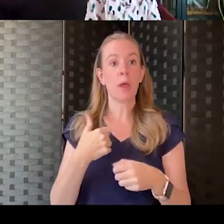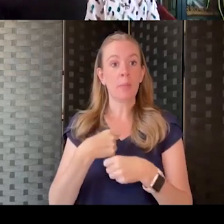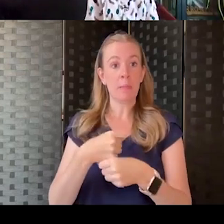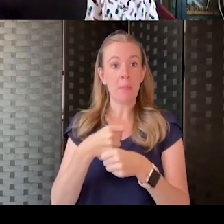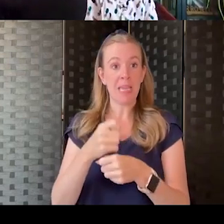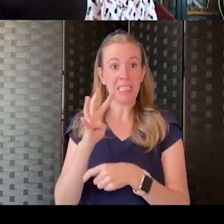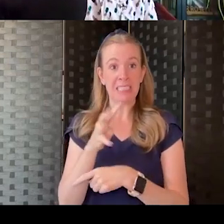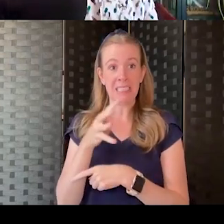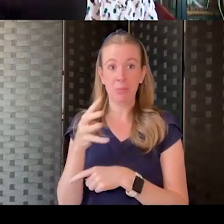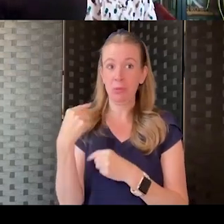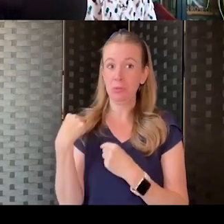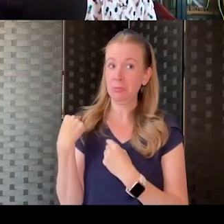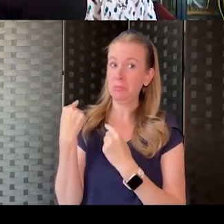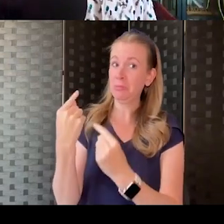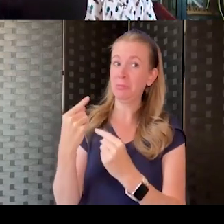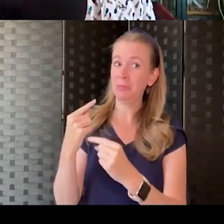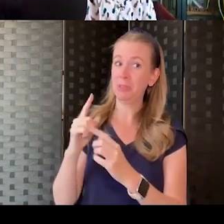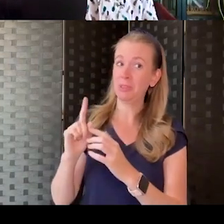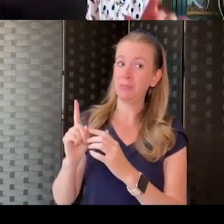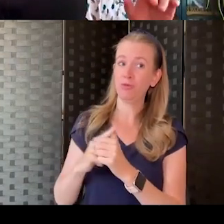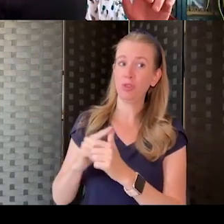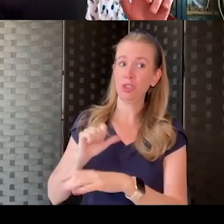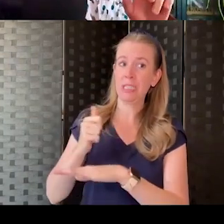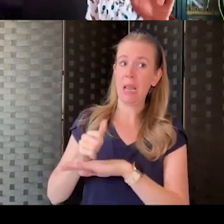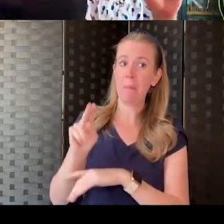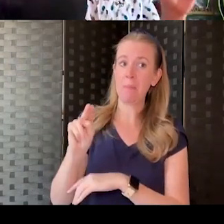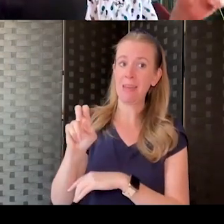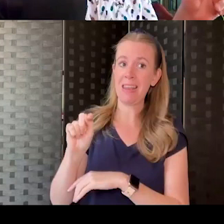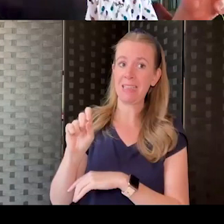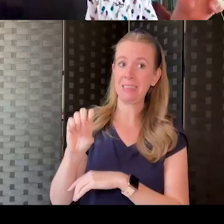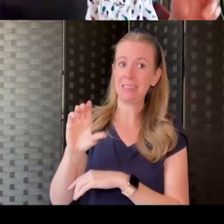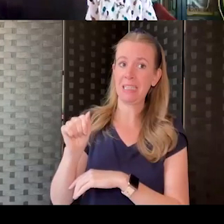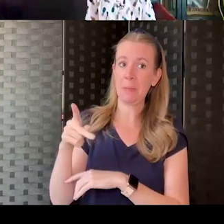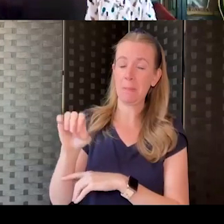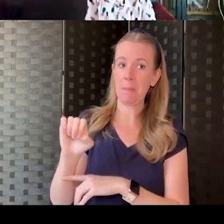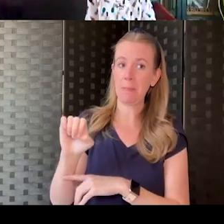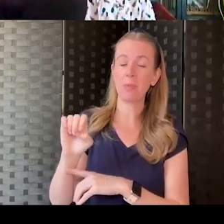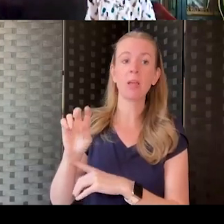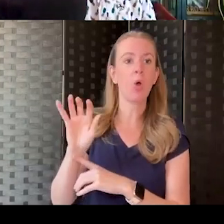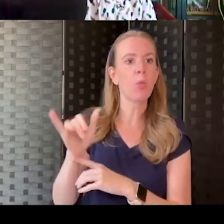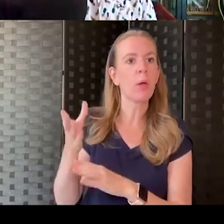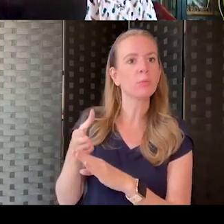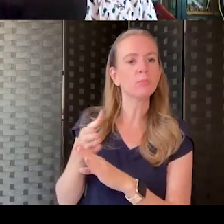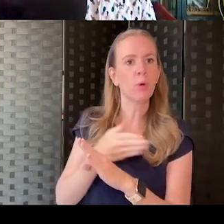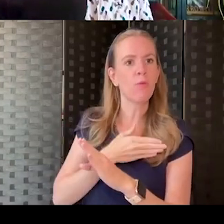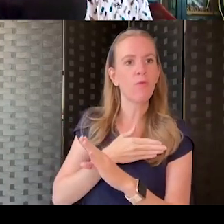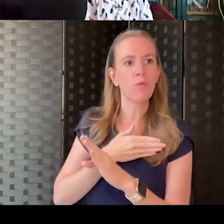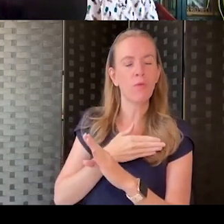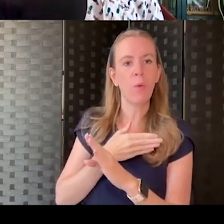they were first introduced by Netscape, which was prior to the turn-of-the-century/millennium,